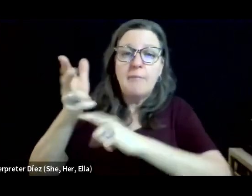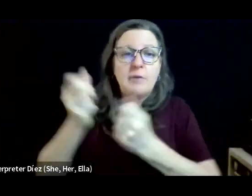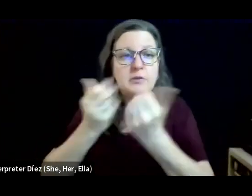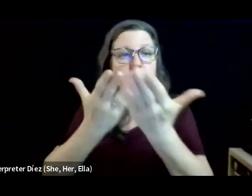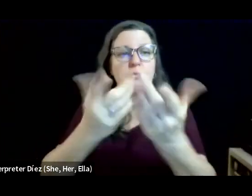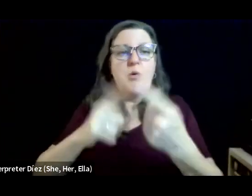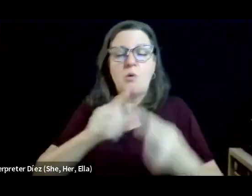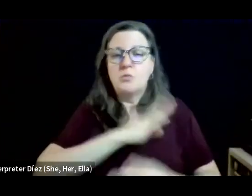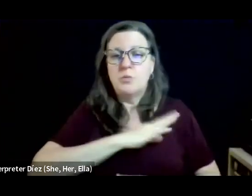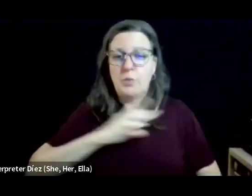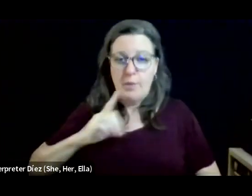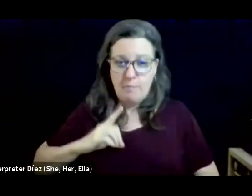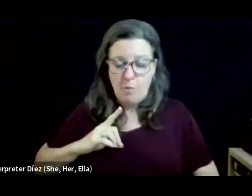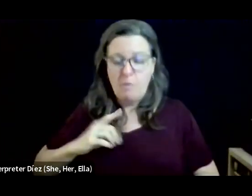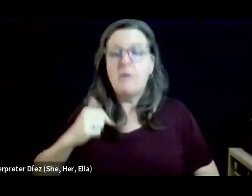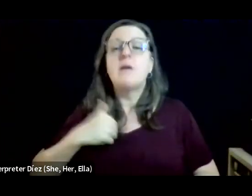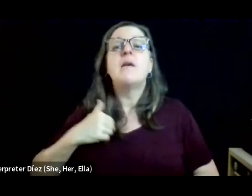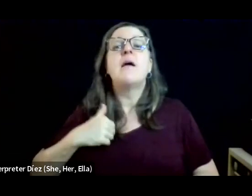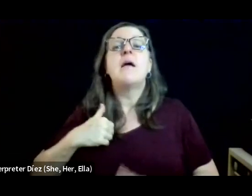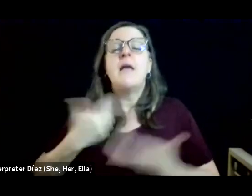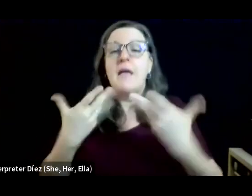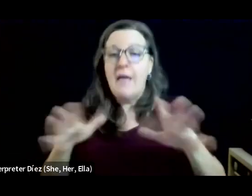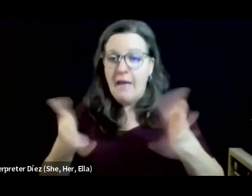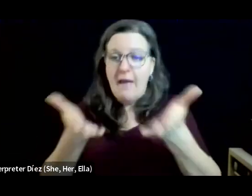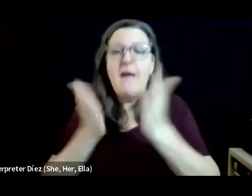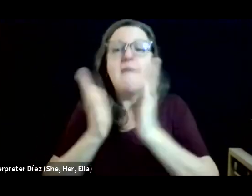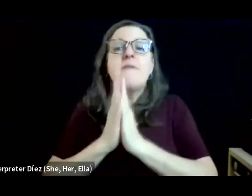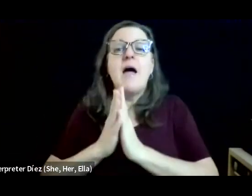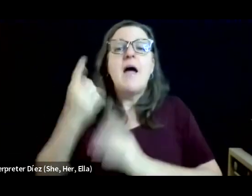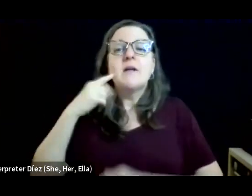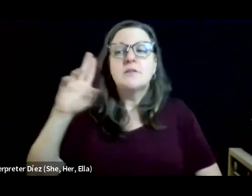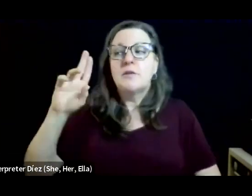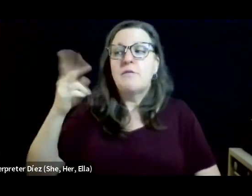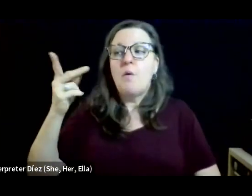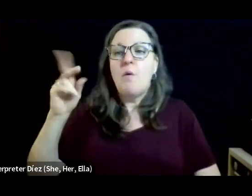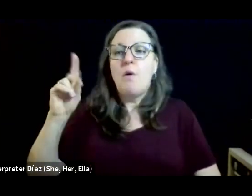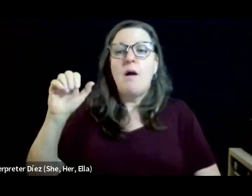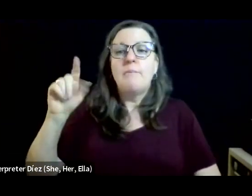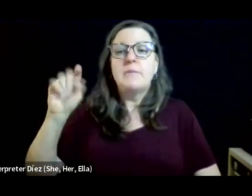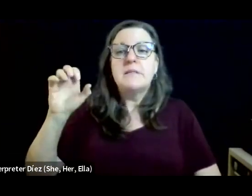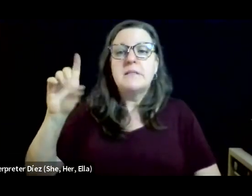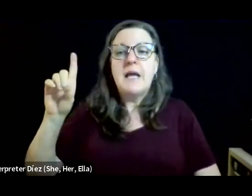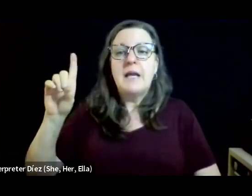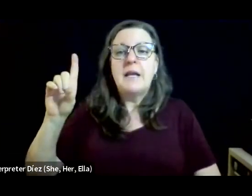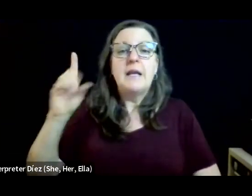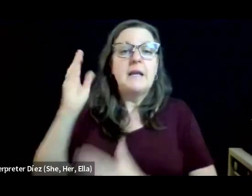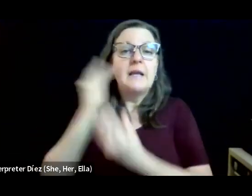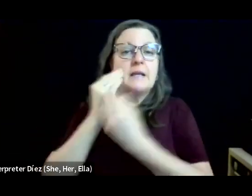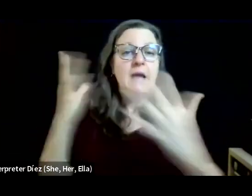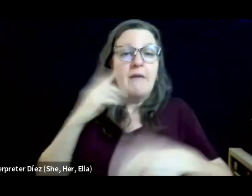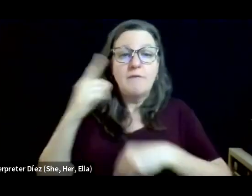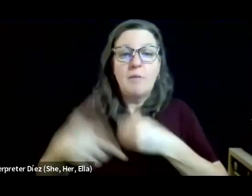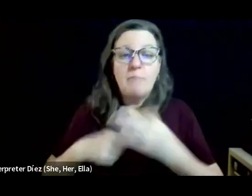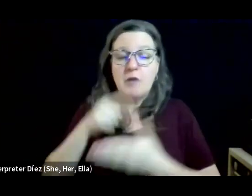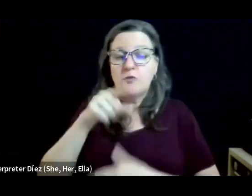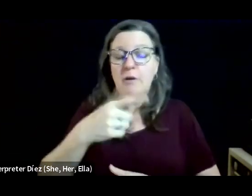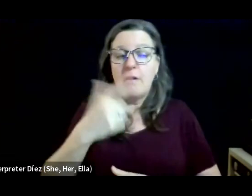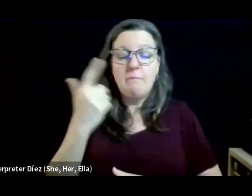And I have asked for an up-updated, uh, information on this, because we have a signed